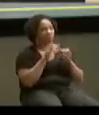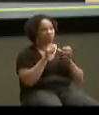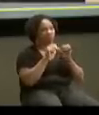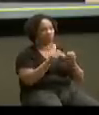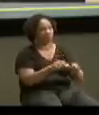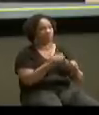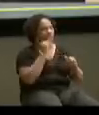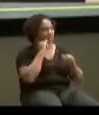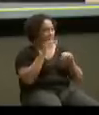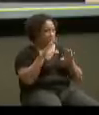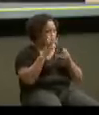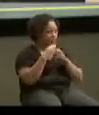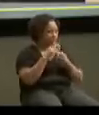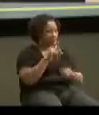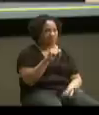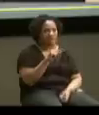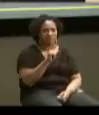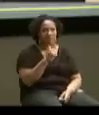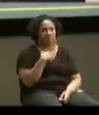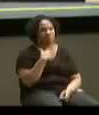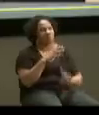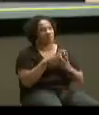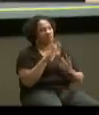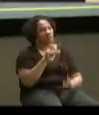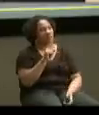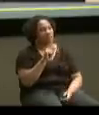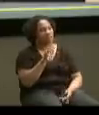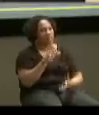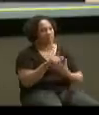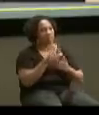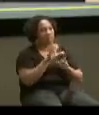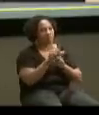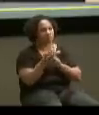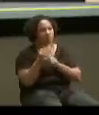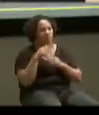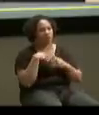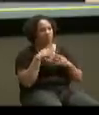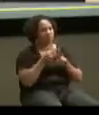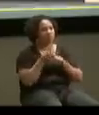IF YOU DEAL WITH DATA, THERE'S A LOT OF DATA THAT NEEDS TO BE CAPTURED.